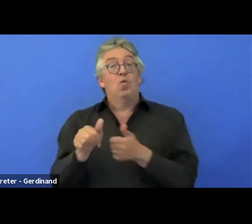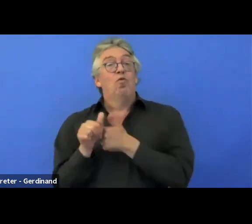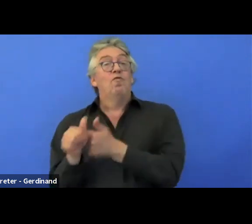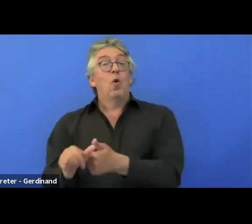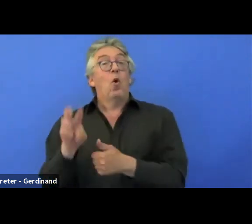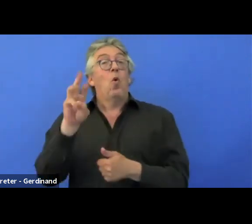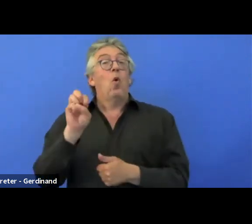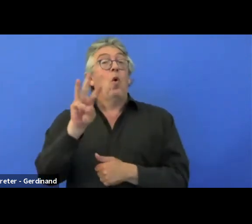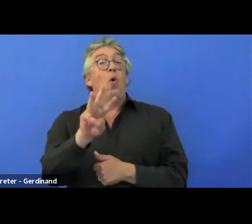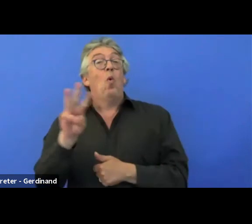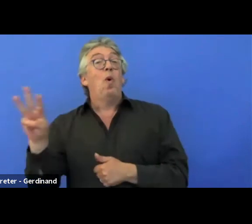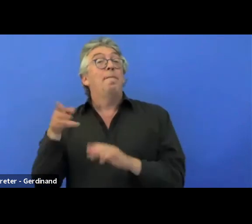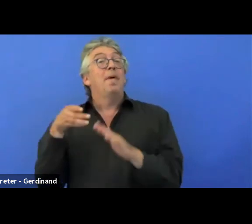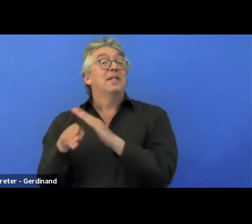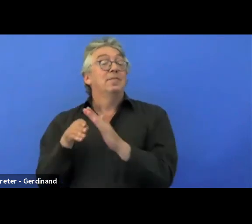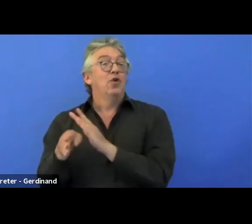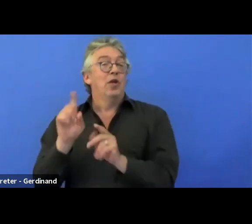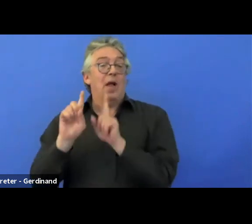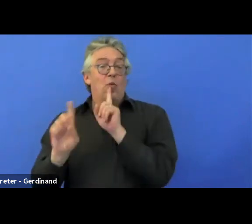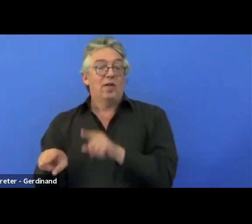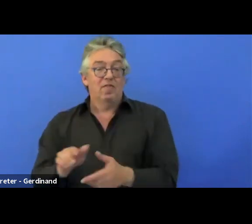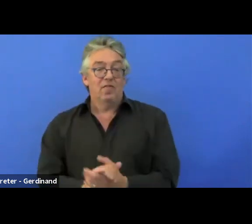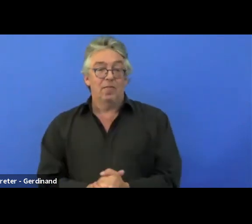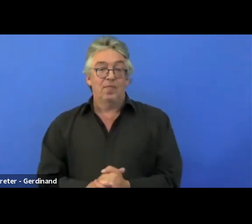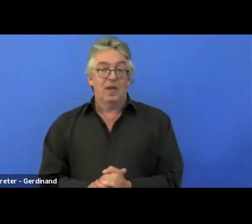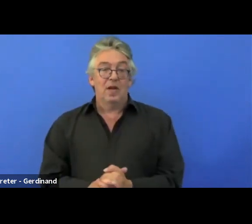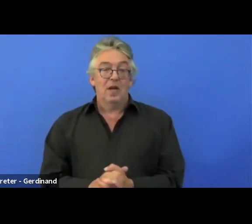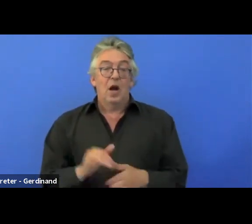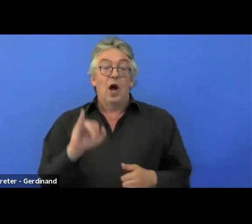The one on the accessibility requirements of ICT products and services.